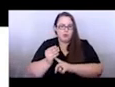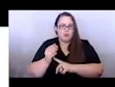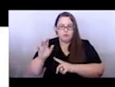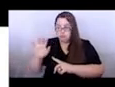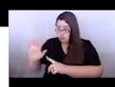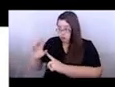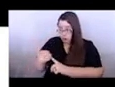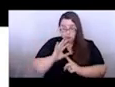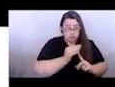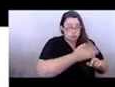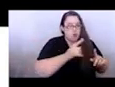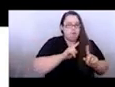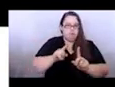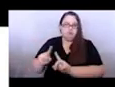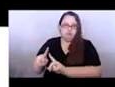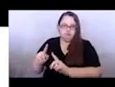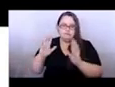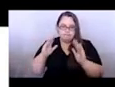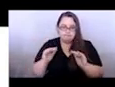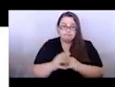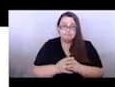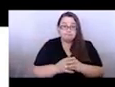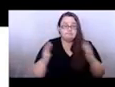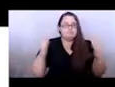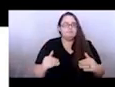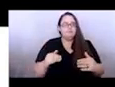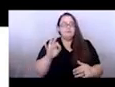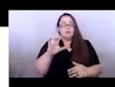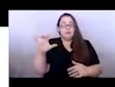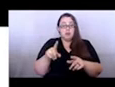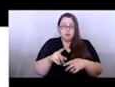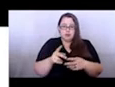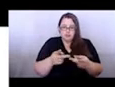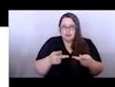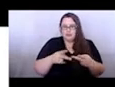Because Fresno City College is also a place of employment in addition to its education,